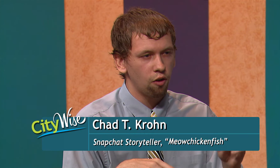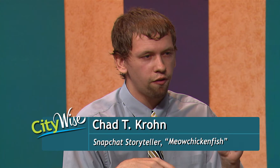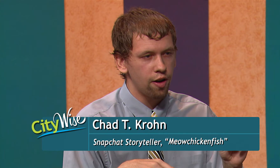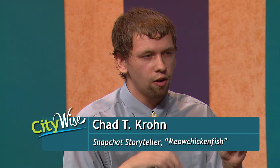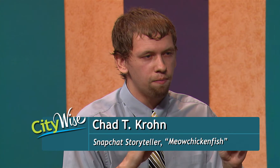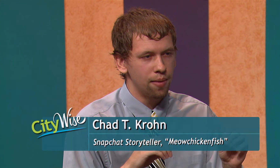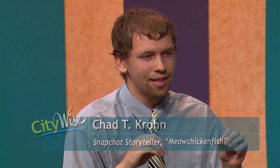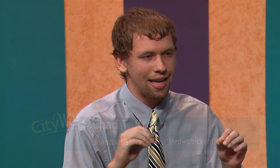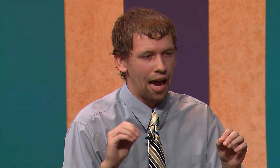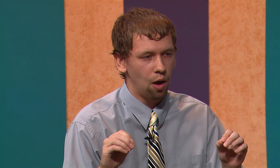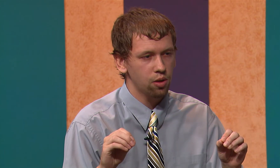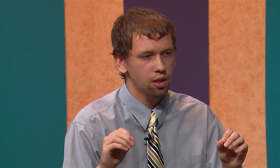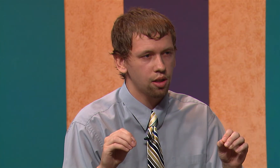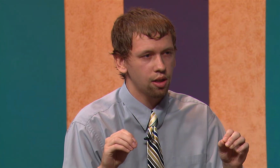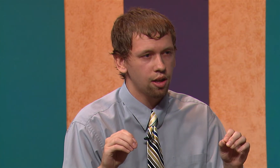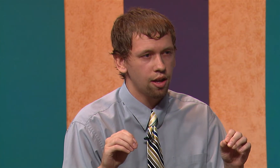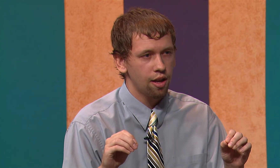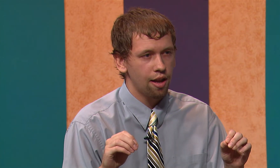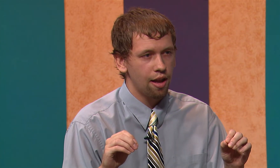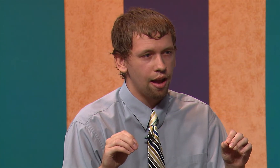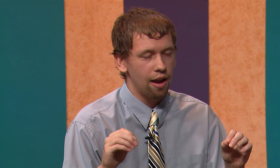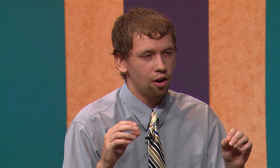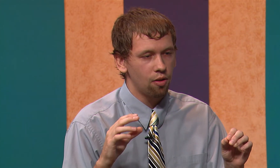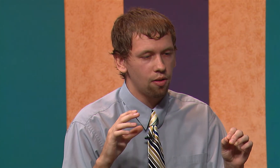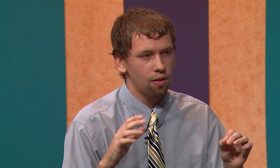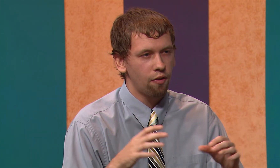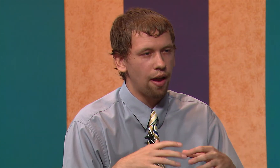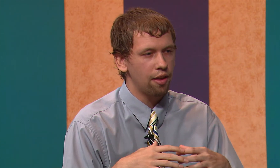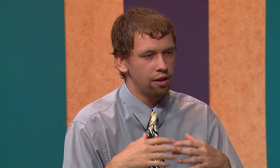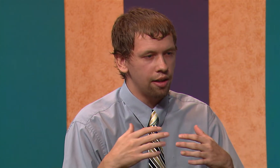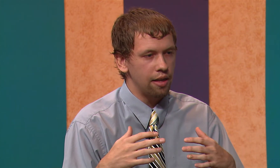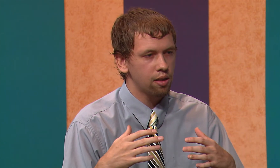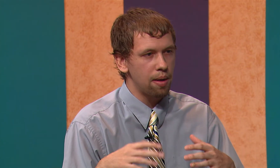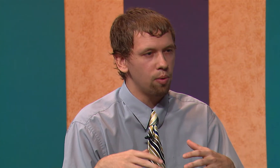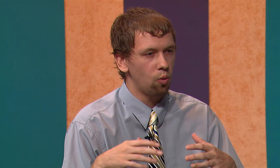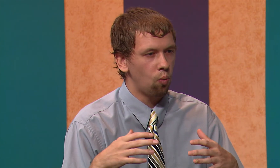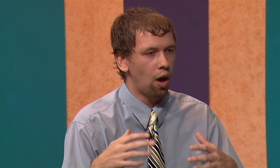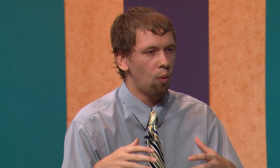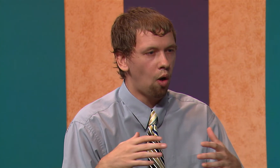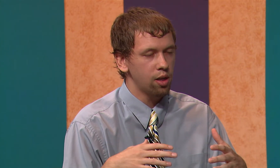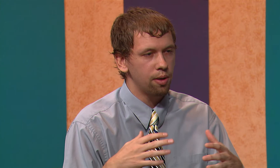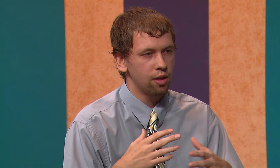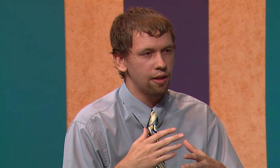Fear of Missing Out, and the fact that it deletes, people will want to watch, because